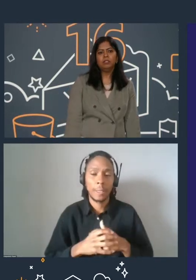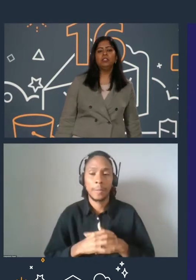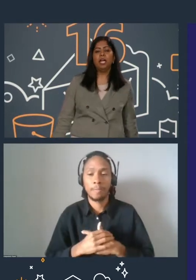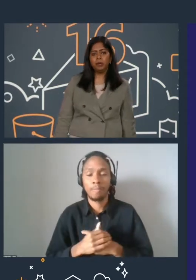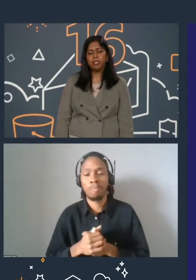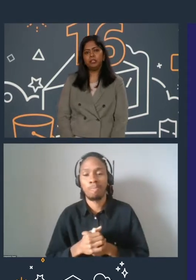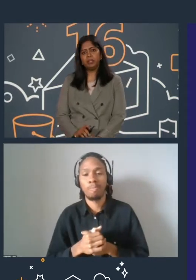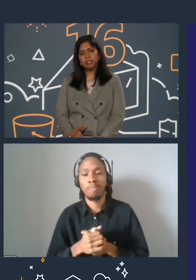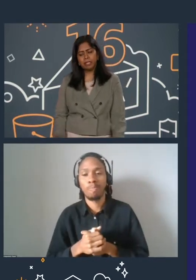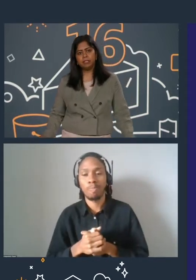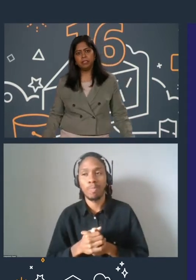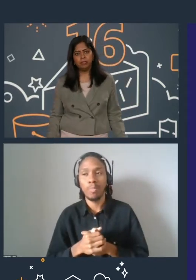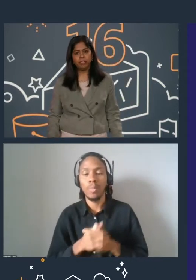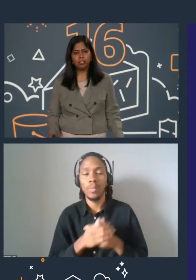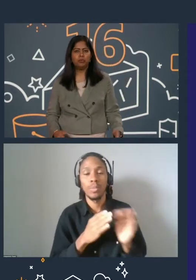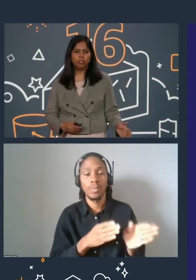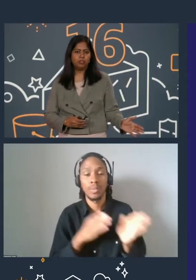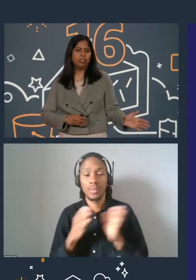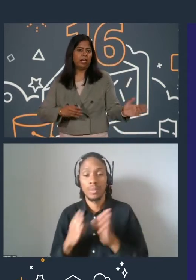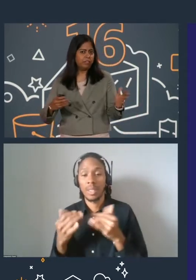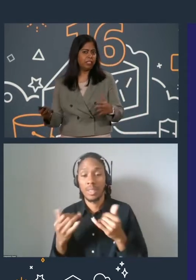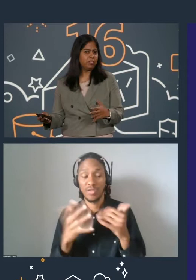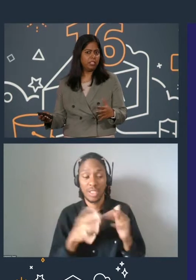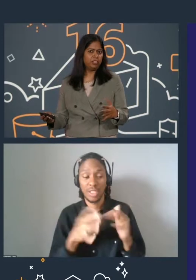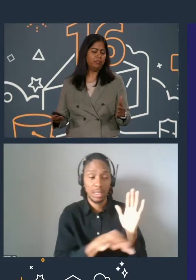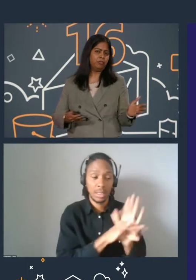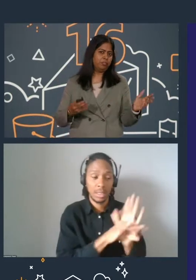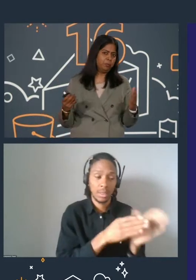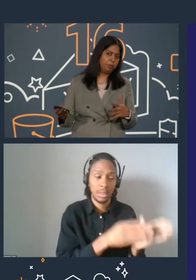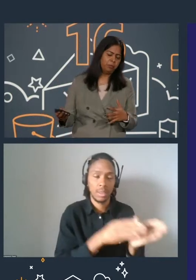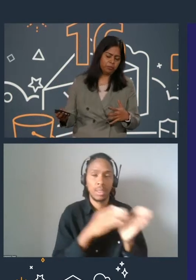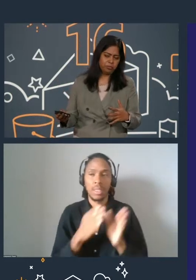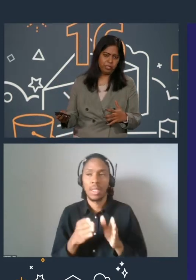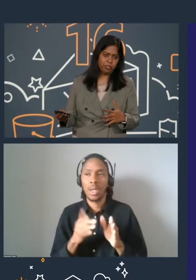So now that you have selected the events, you want to have a destination for it to be published, right?